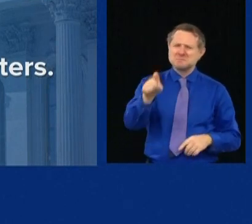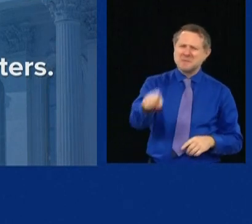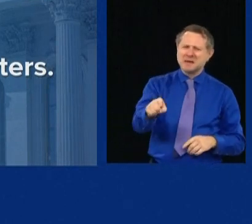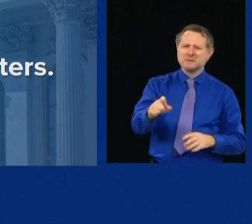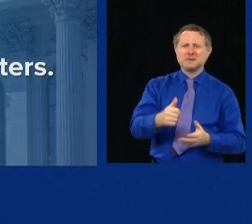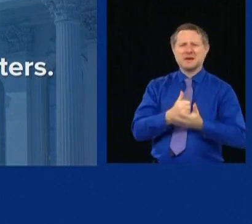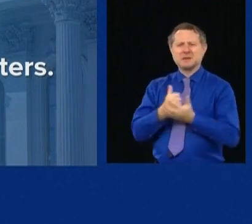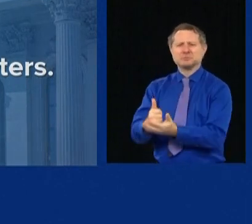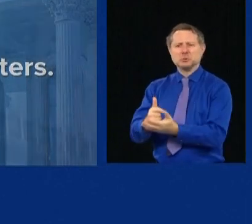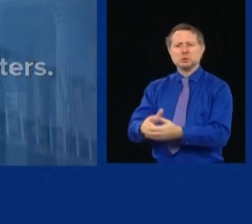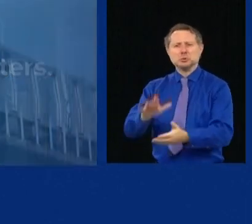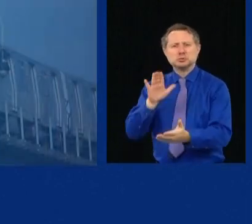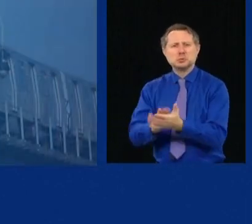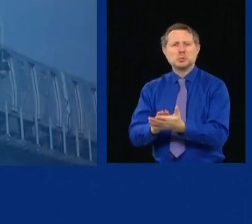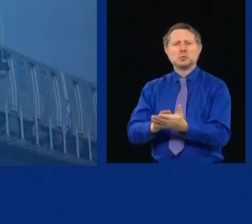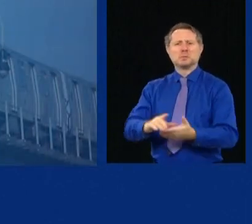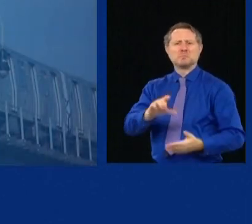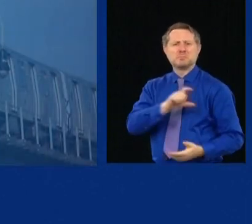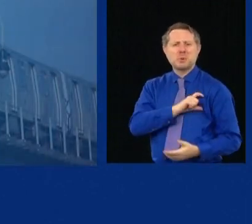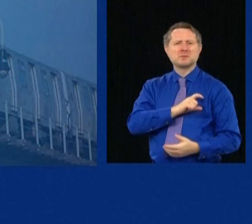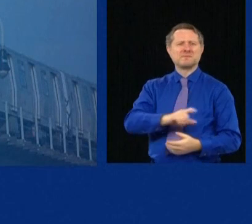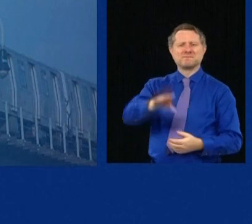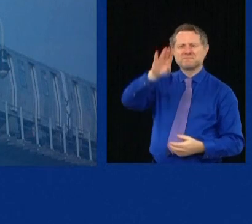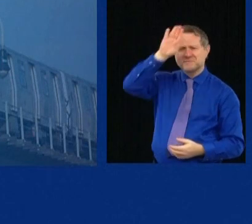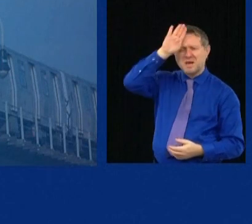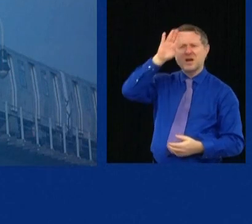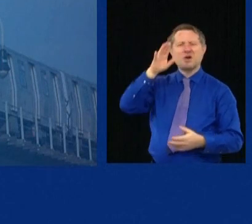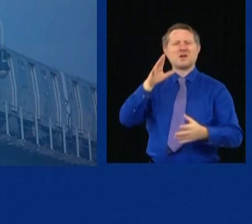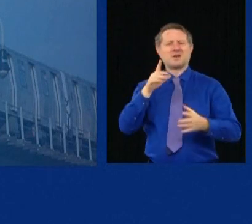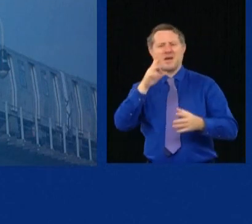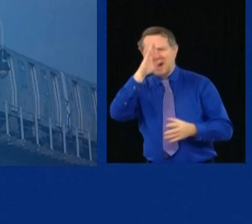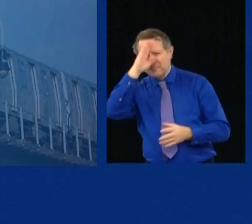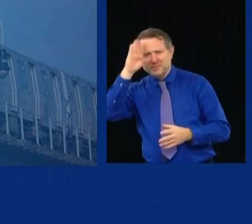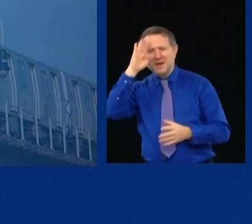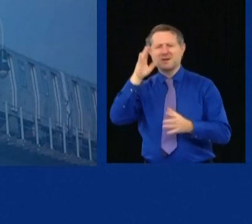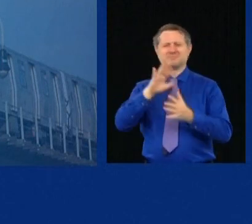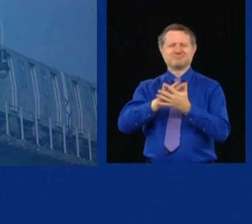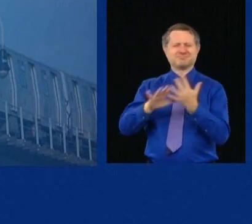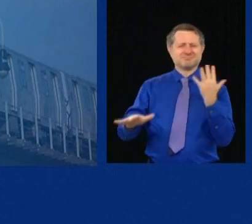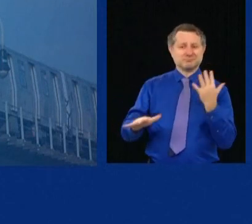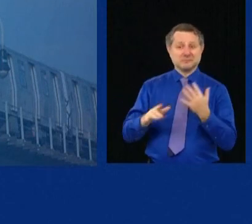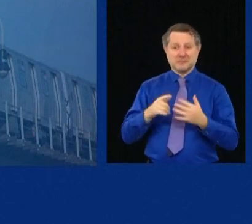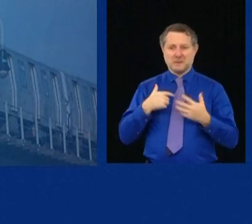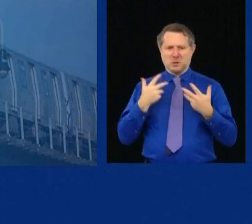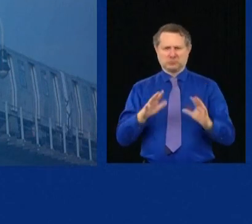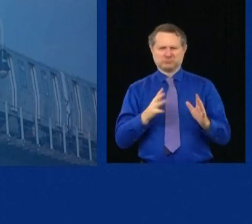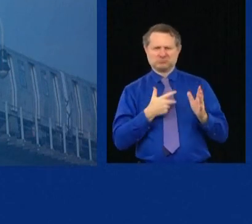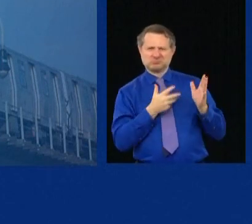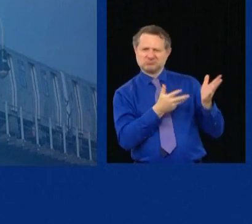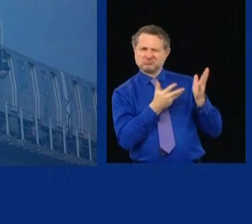INCENTIVES. GREAT. BUT WE NEED OUR HEALTH CARE